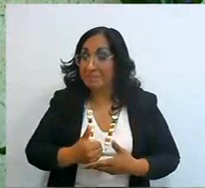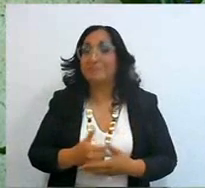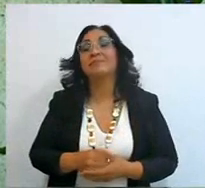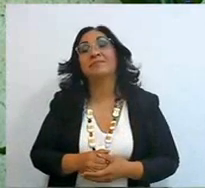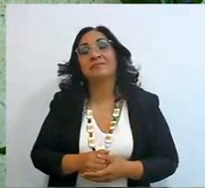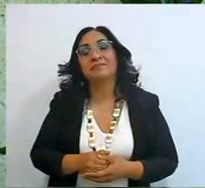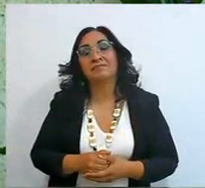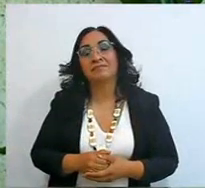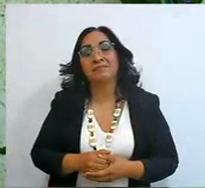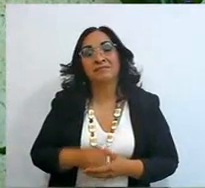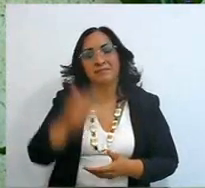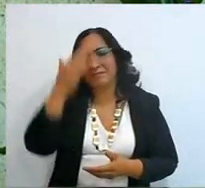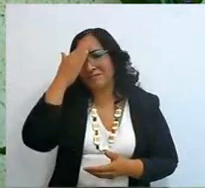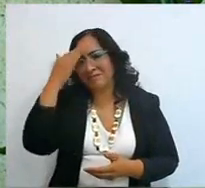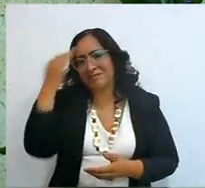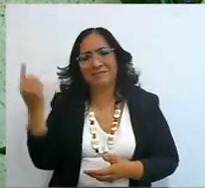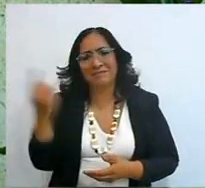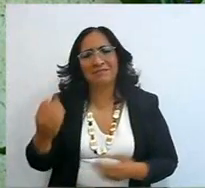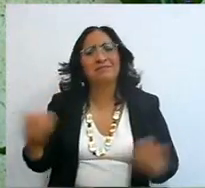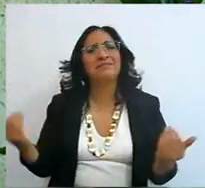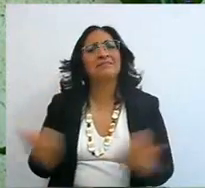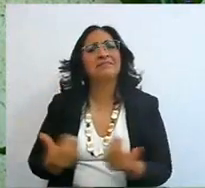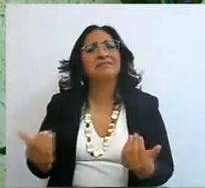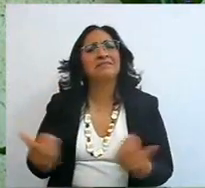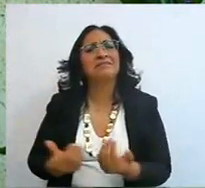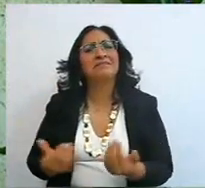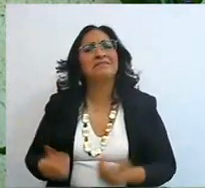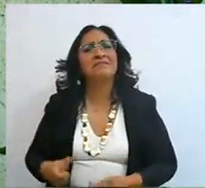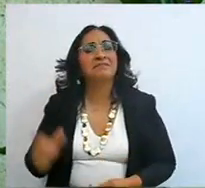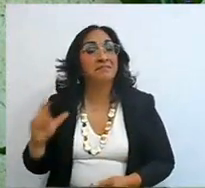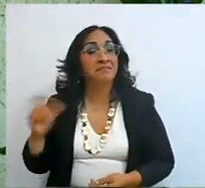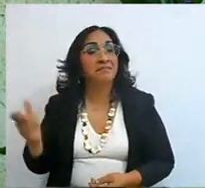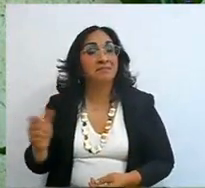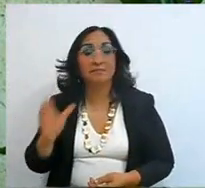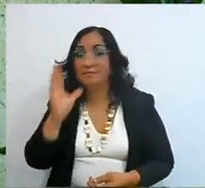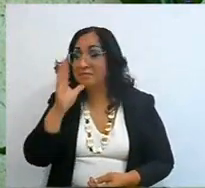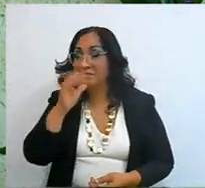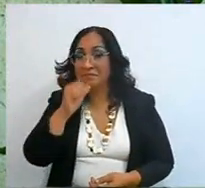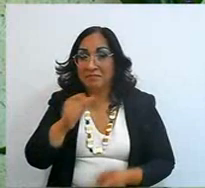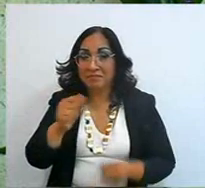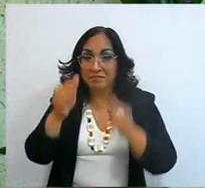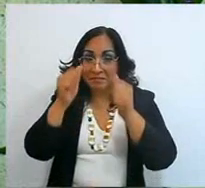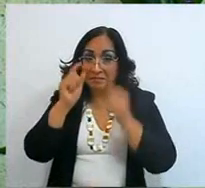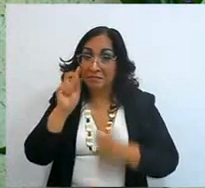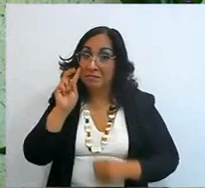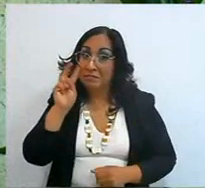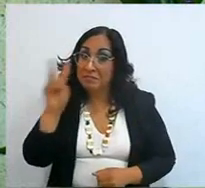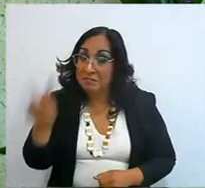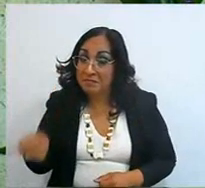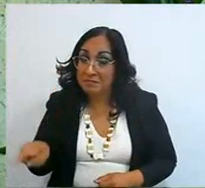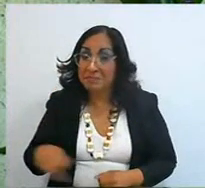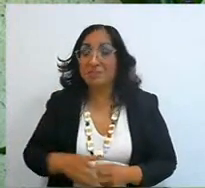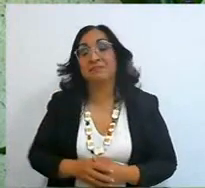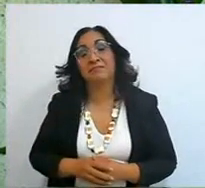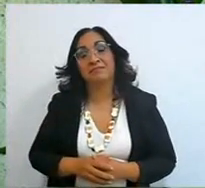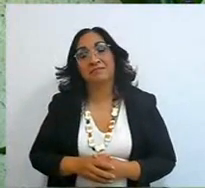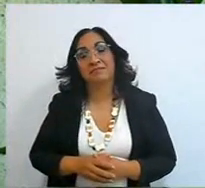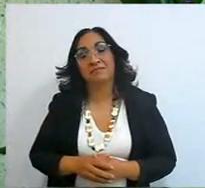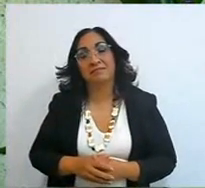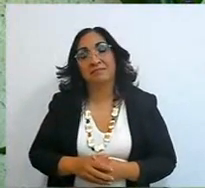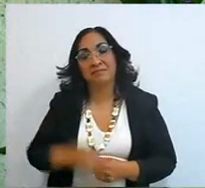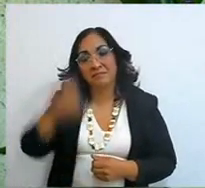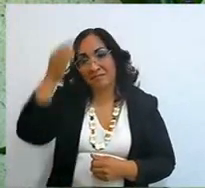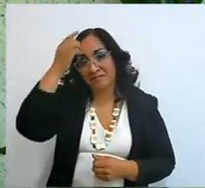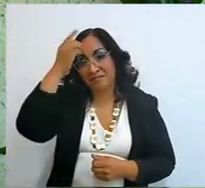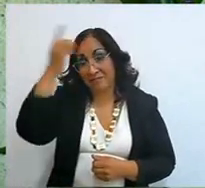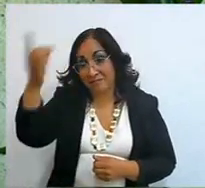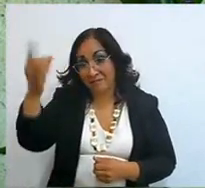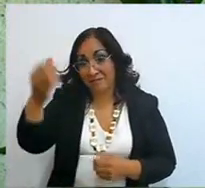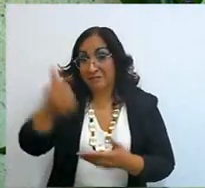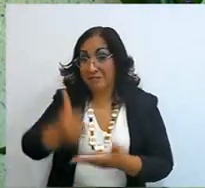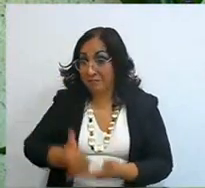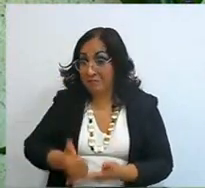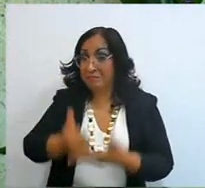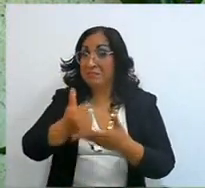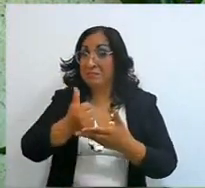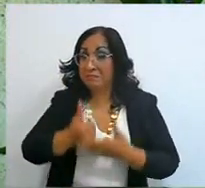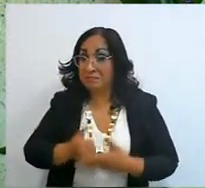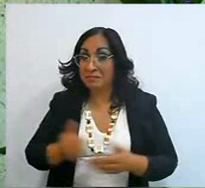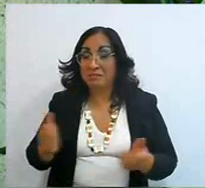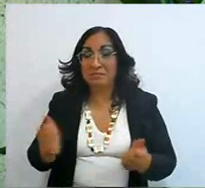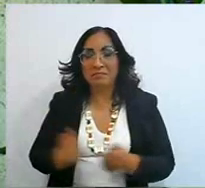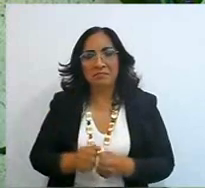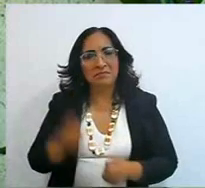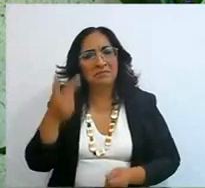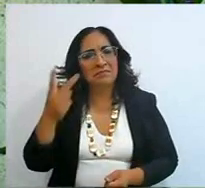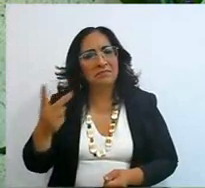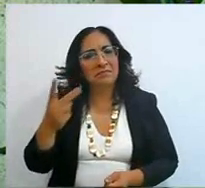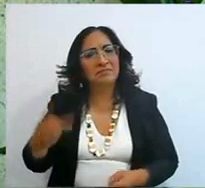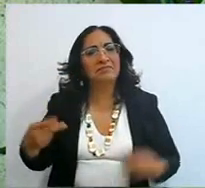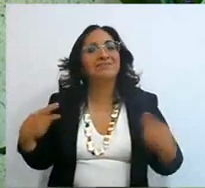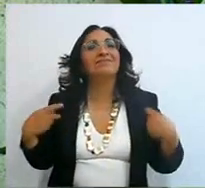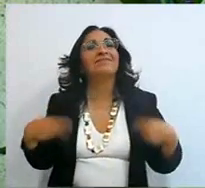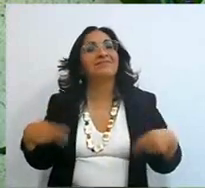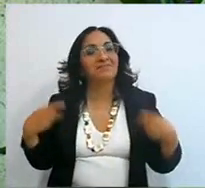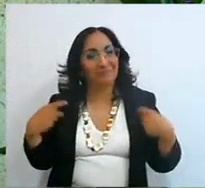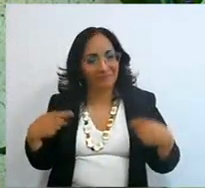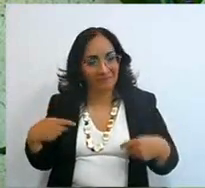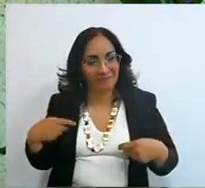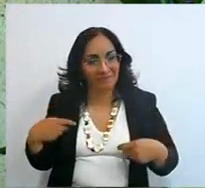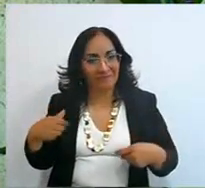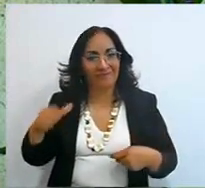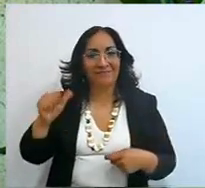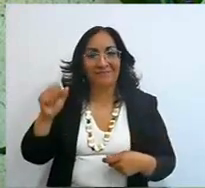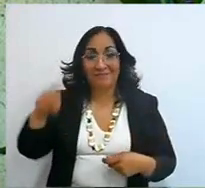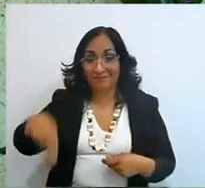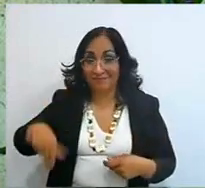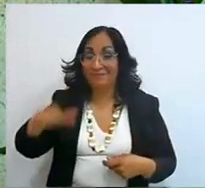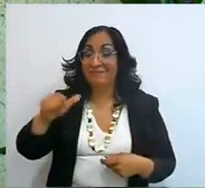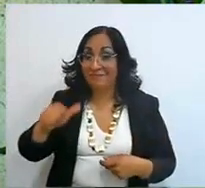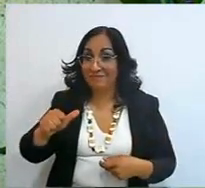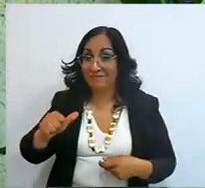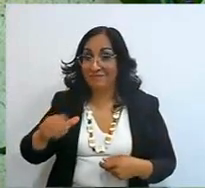I did not know what it was going to be when I lost my sight and the Lord took Ana Rosa and the Lord took Araceli as spokespersons,